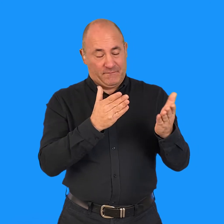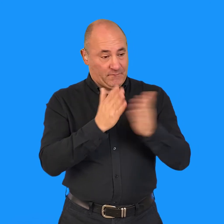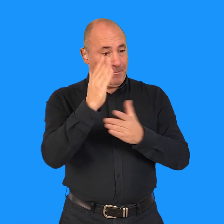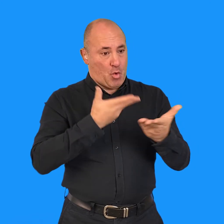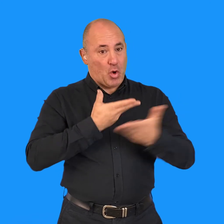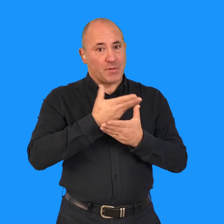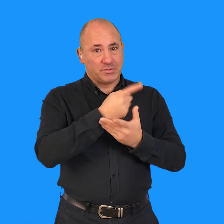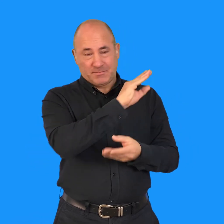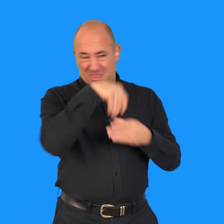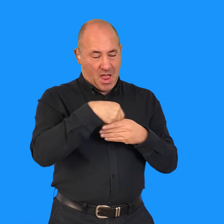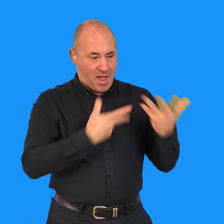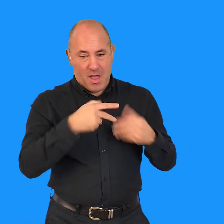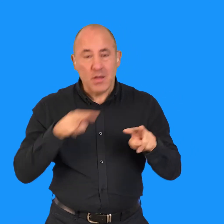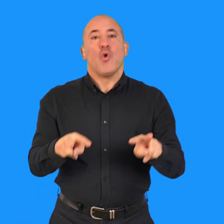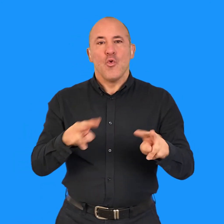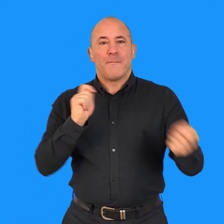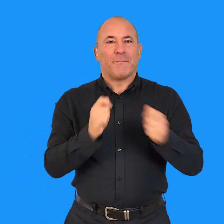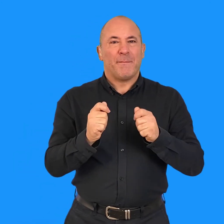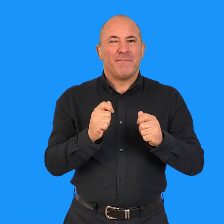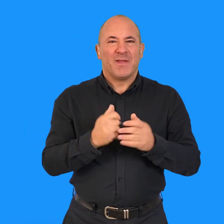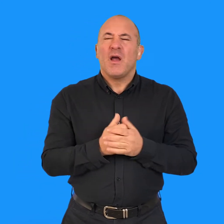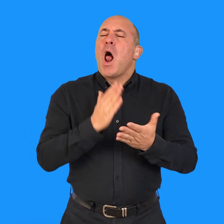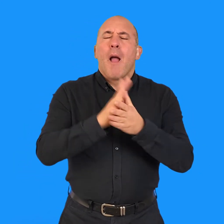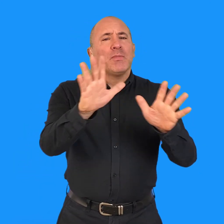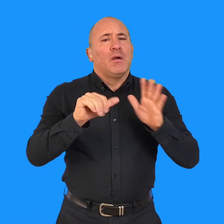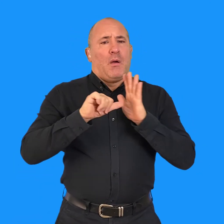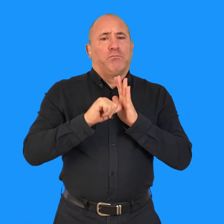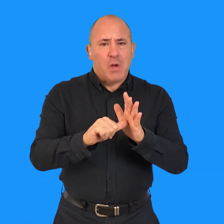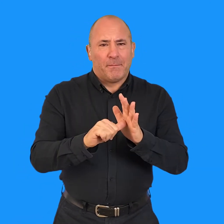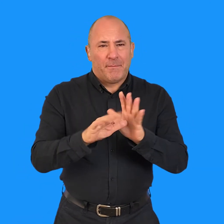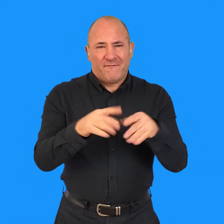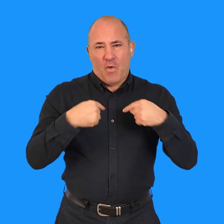And I would say it is incredibly difficult,